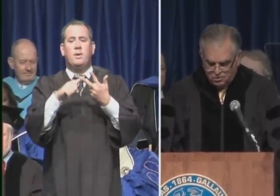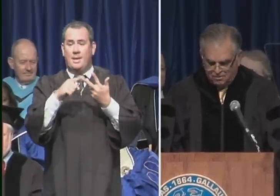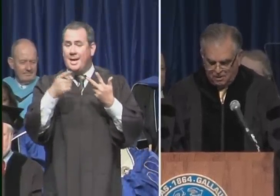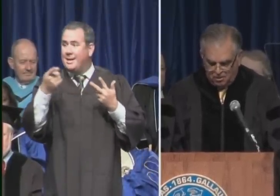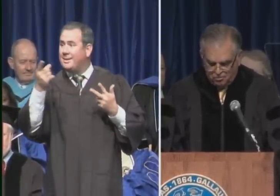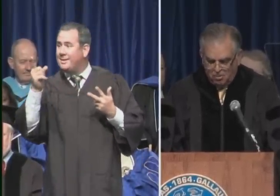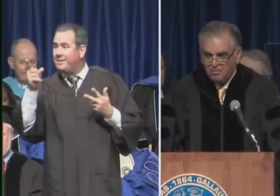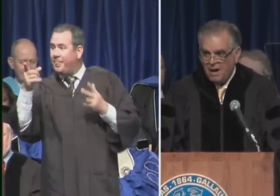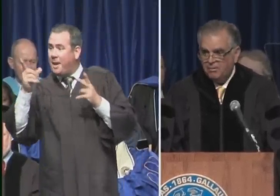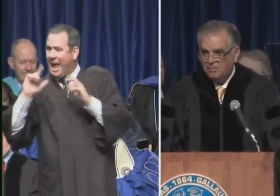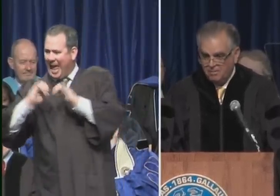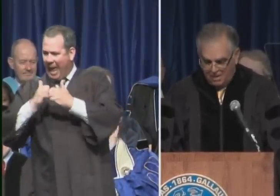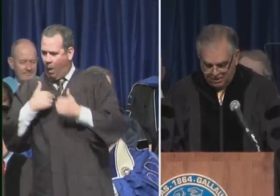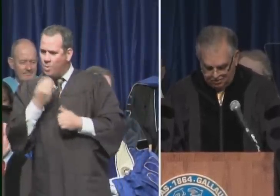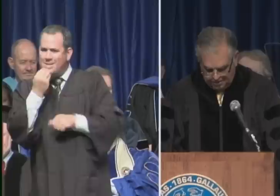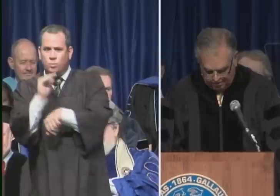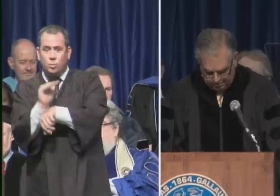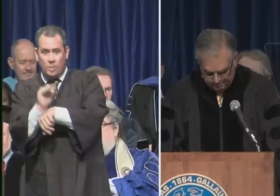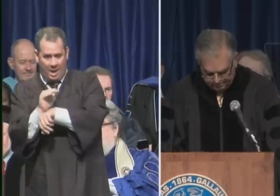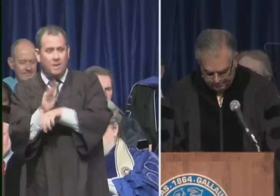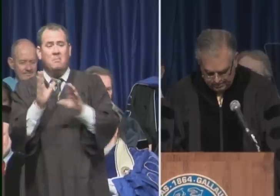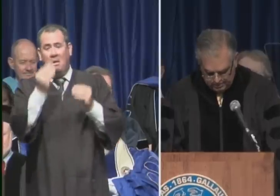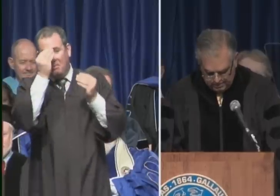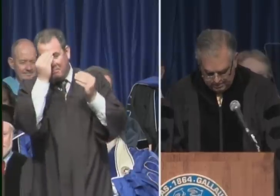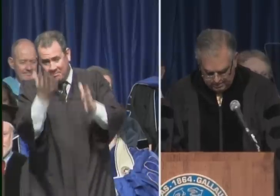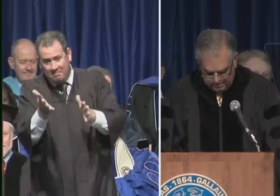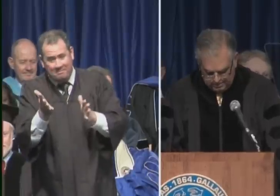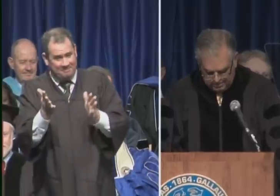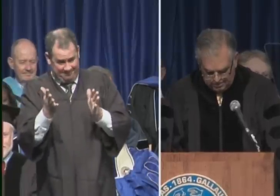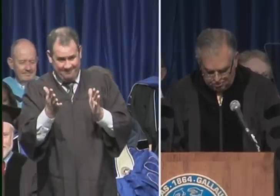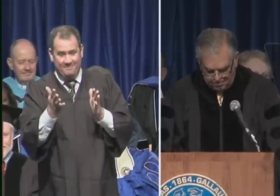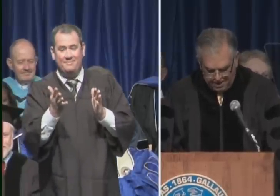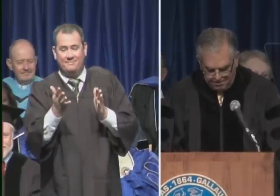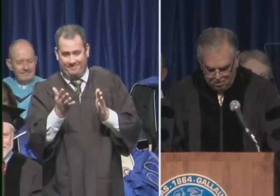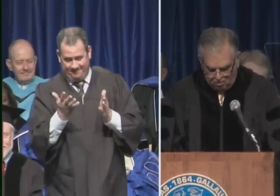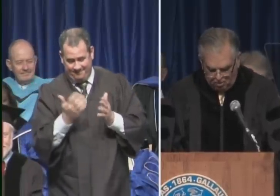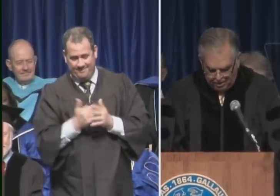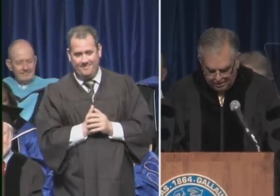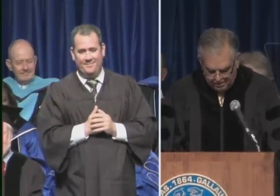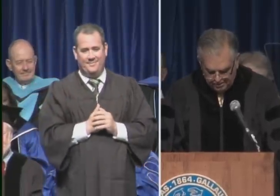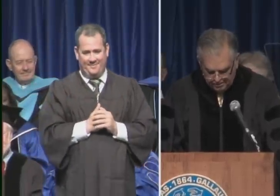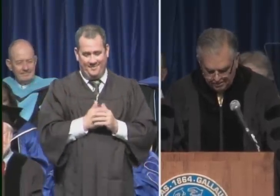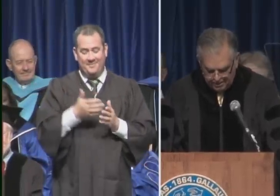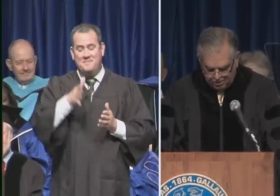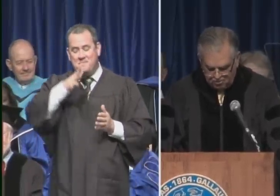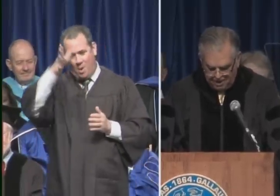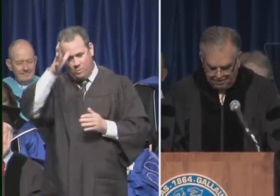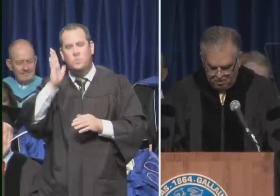your parents will probably buy you dinner. You may be worried and you may be wondering